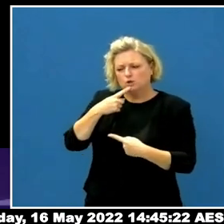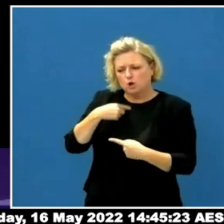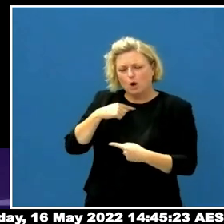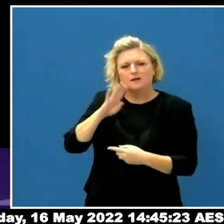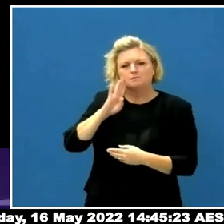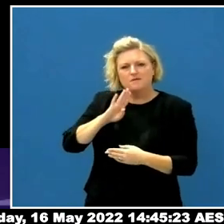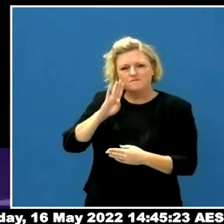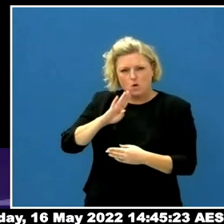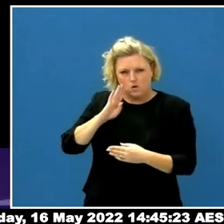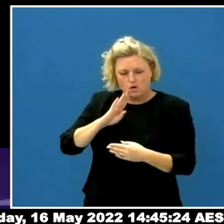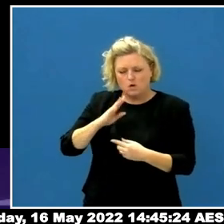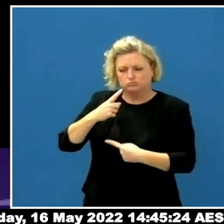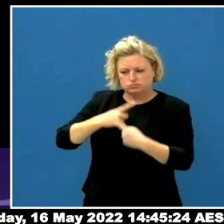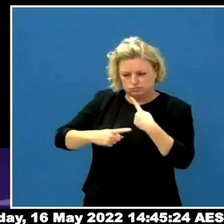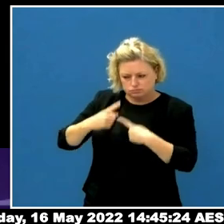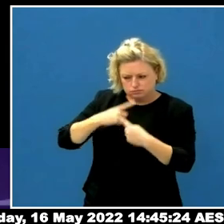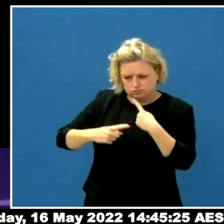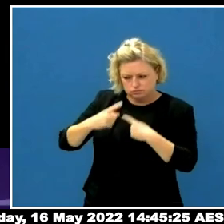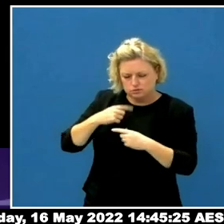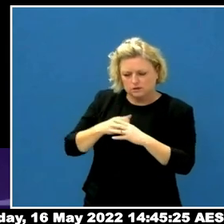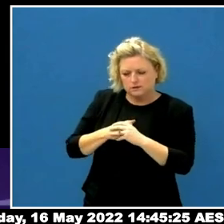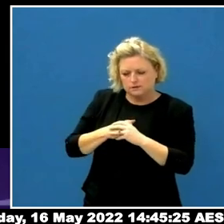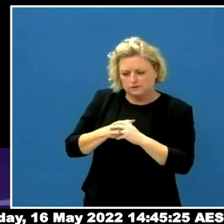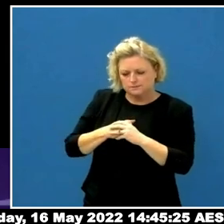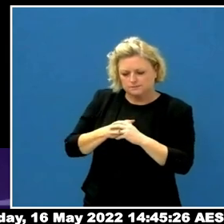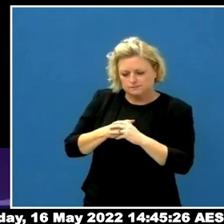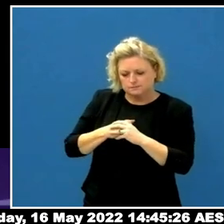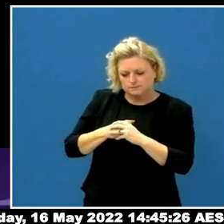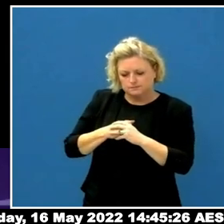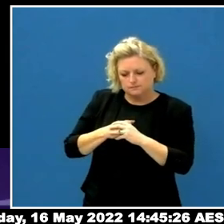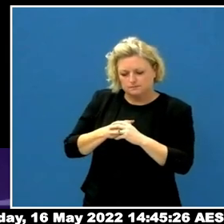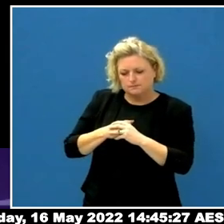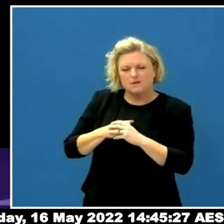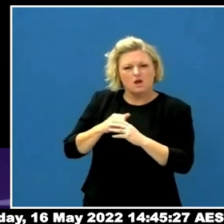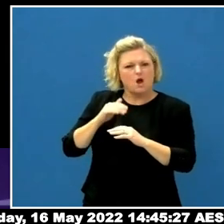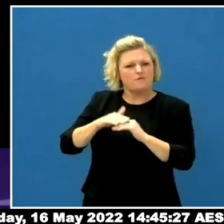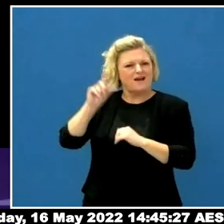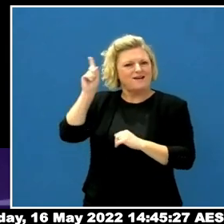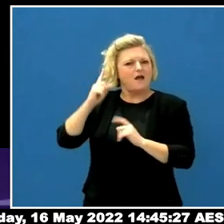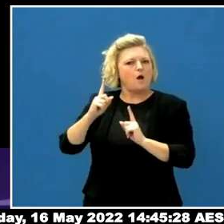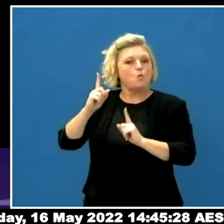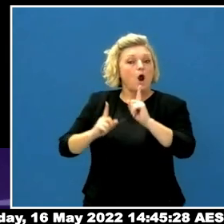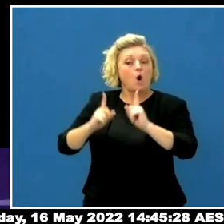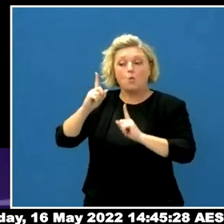Fogarty about your current arrangements with the current support worker or the support